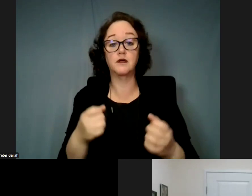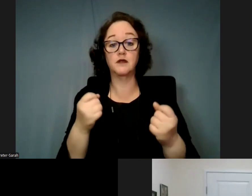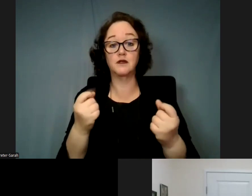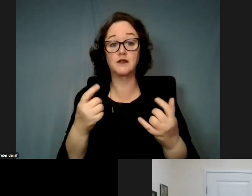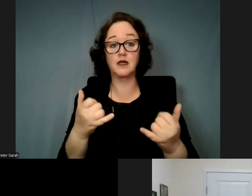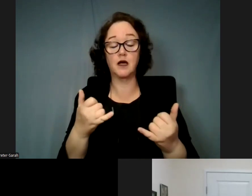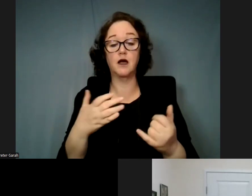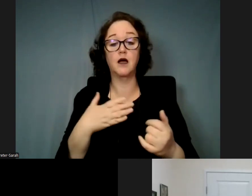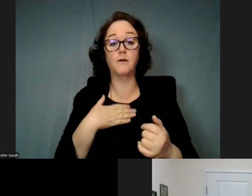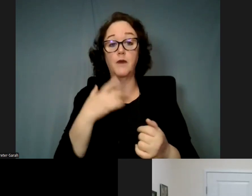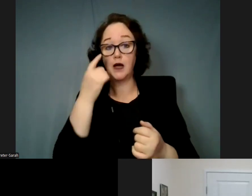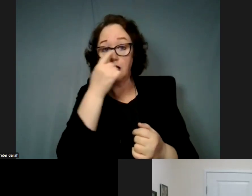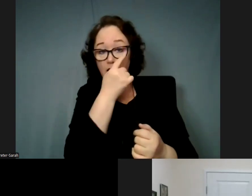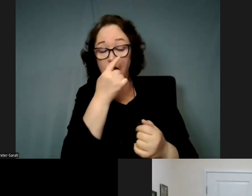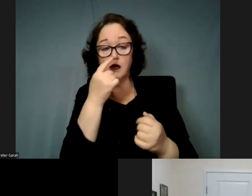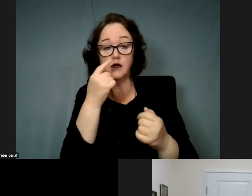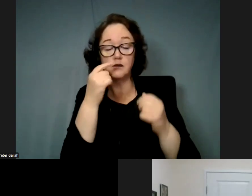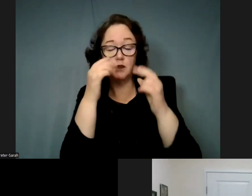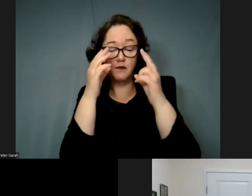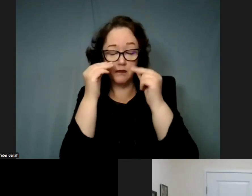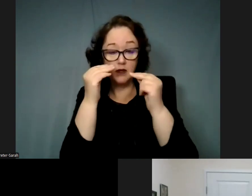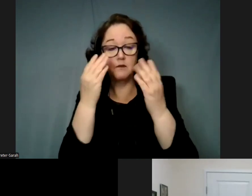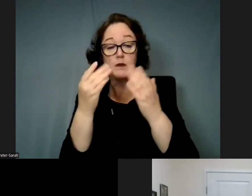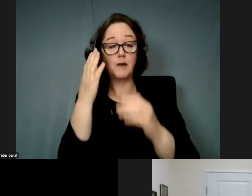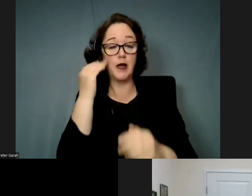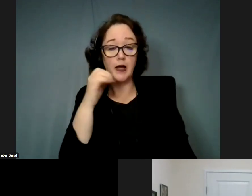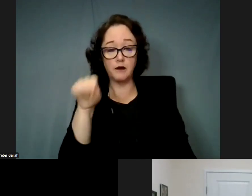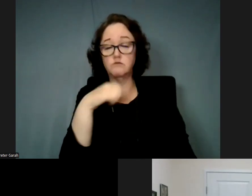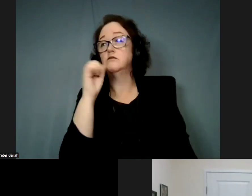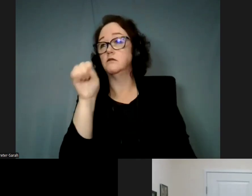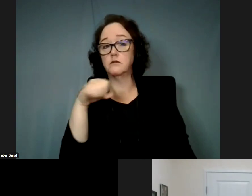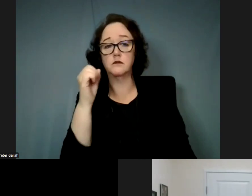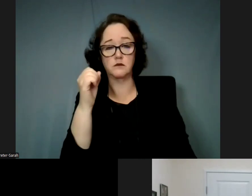might be going all over the place. That is not disinterest